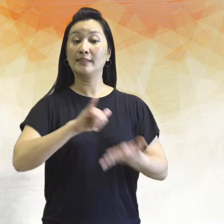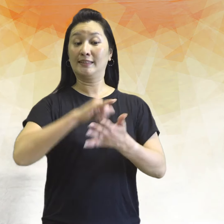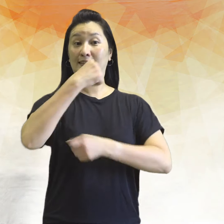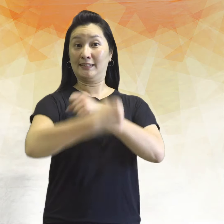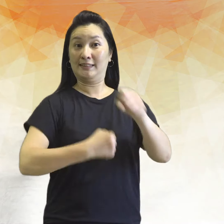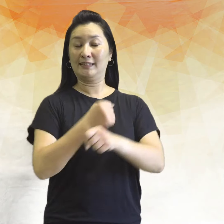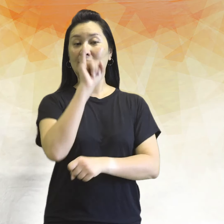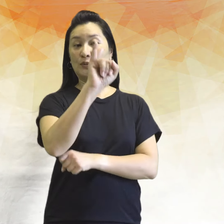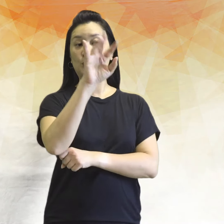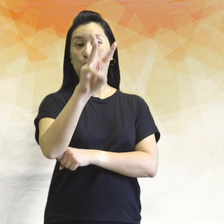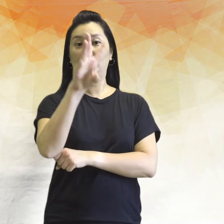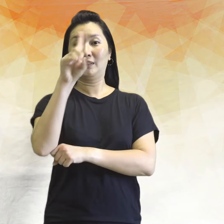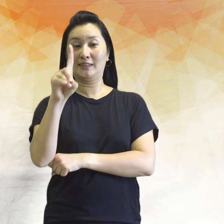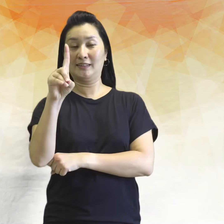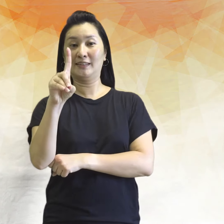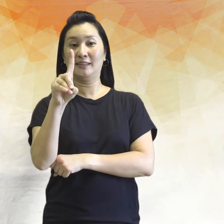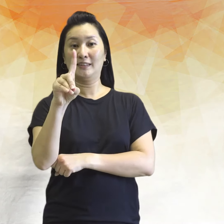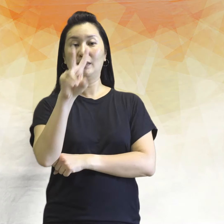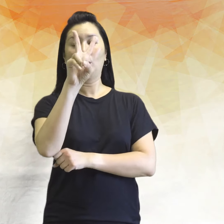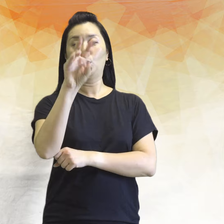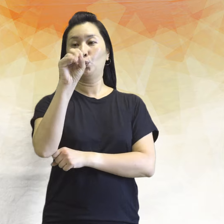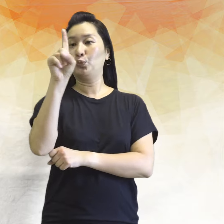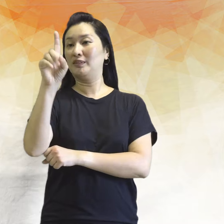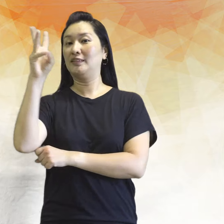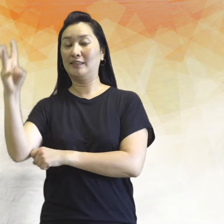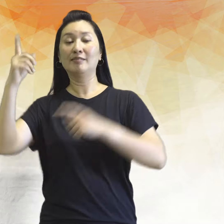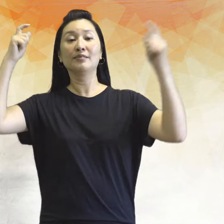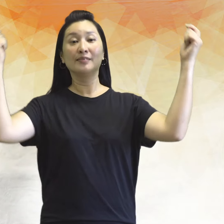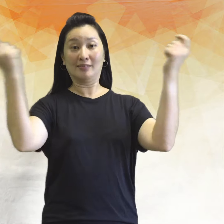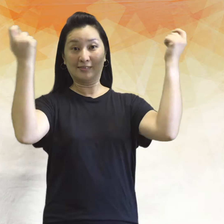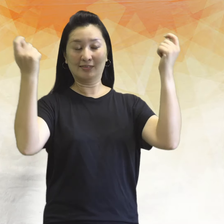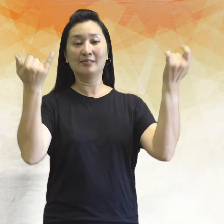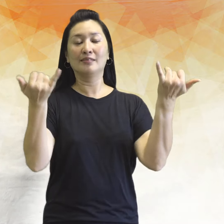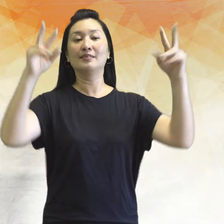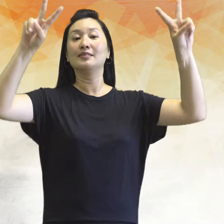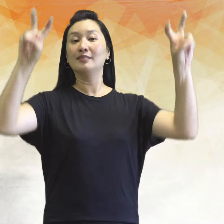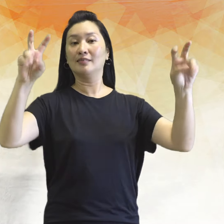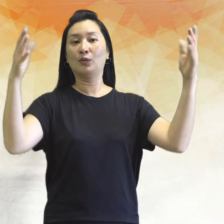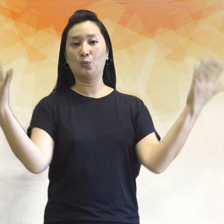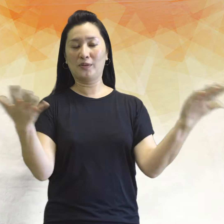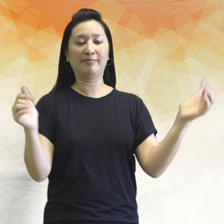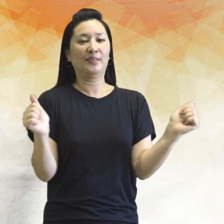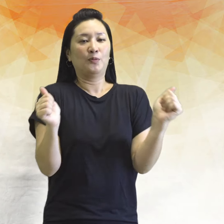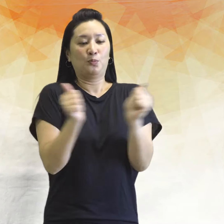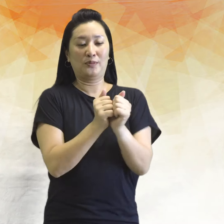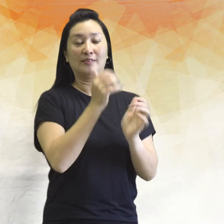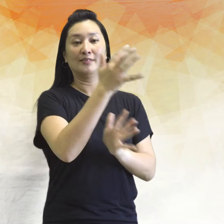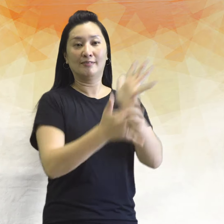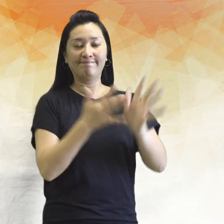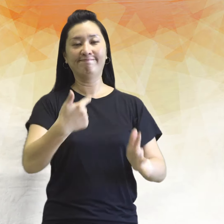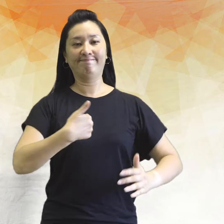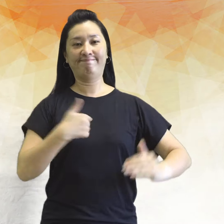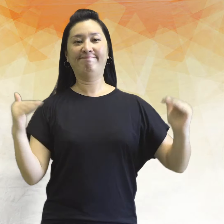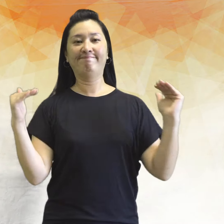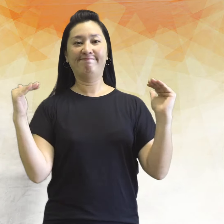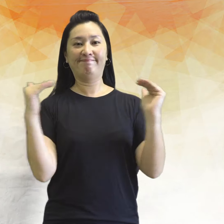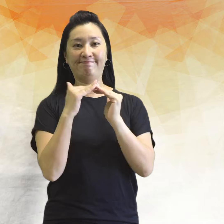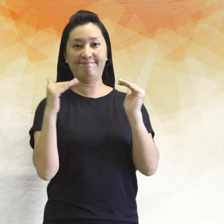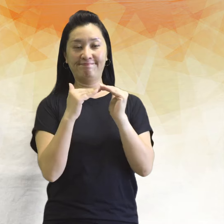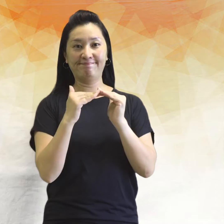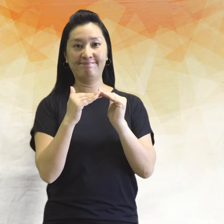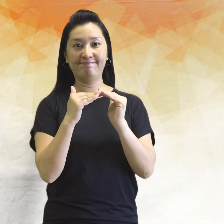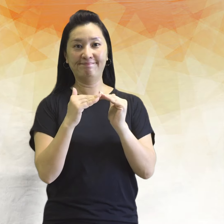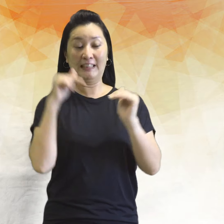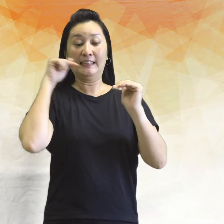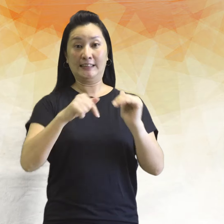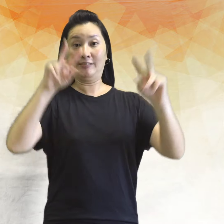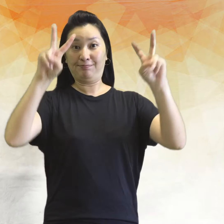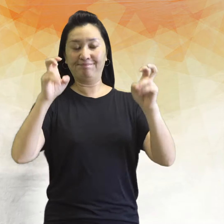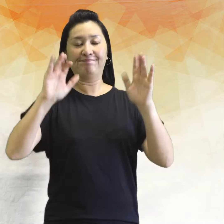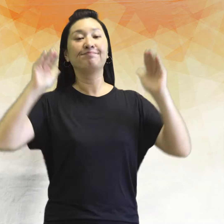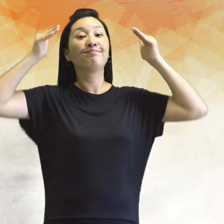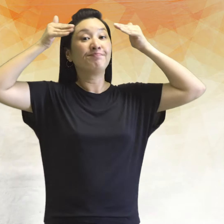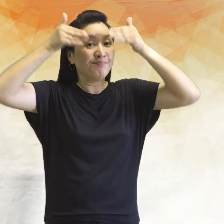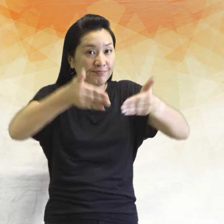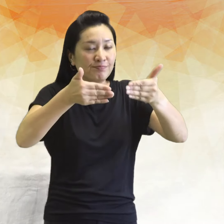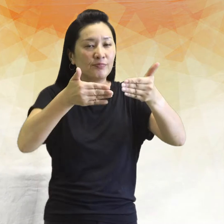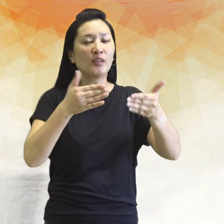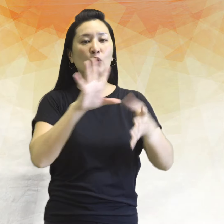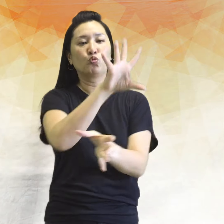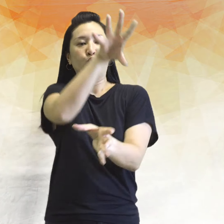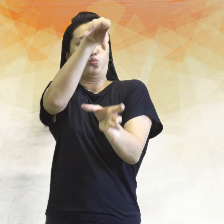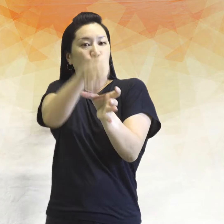This year, the theme for IWD 2016 is "With Sign Language, I am Equal", focusing on and acknowledging the recent adoption